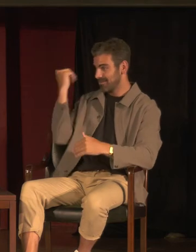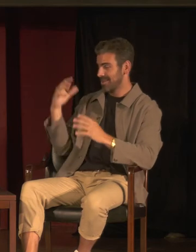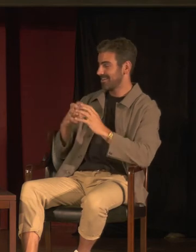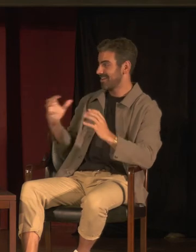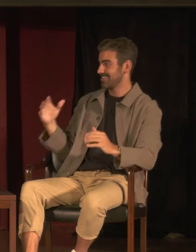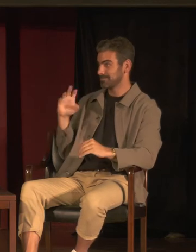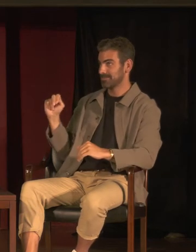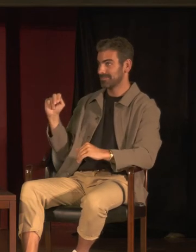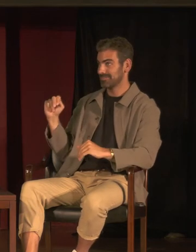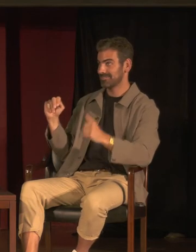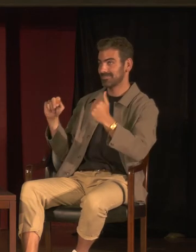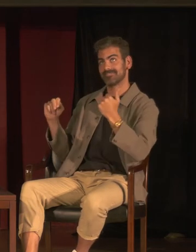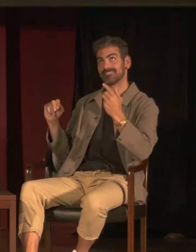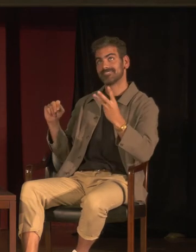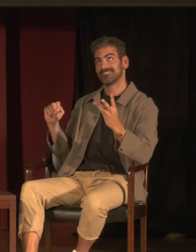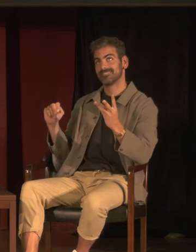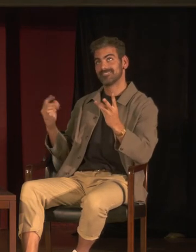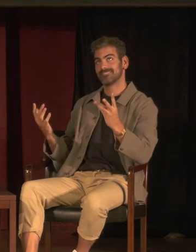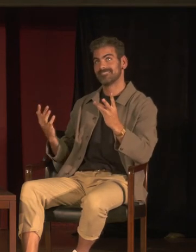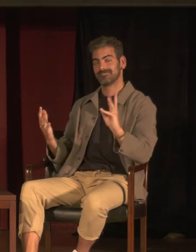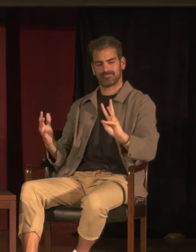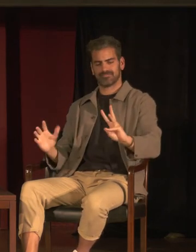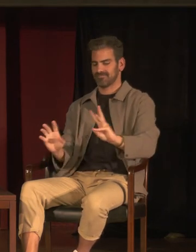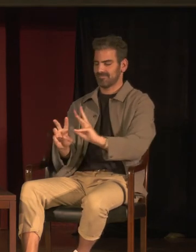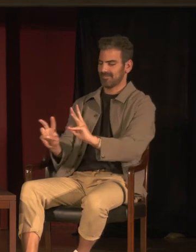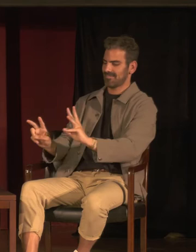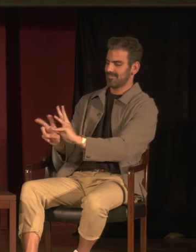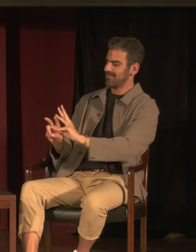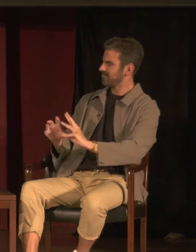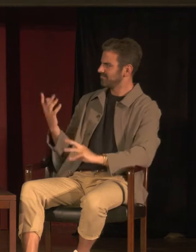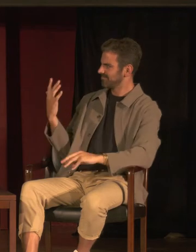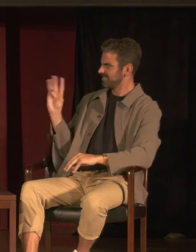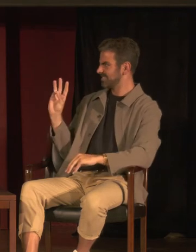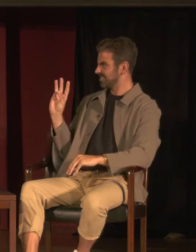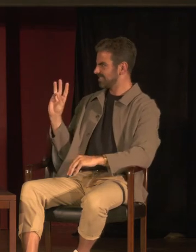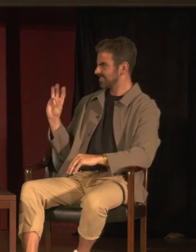I can still ballroom, but I pretty much forgot. I want to say I forgot. Yeah.